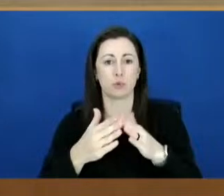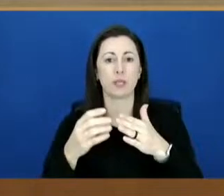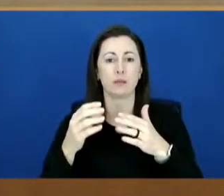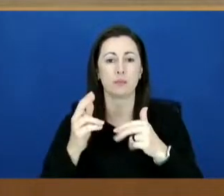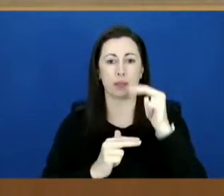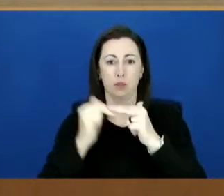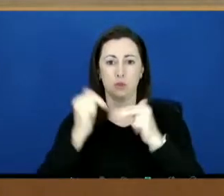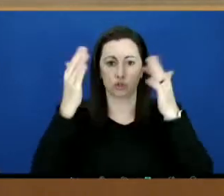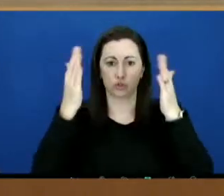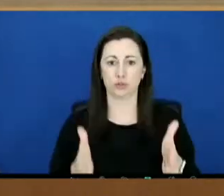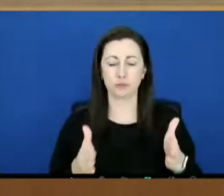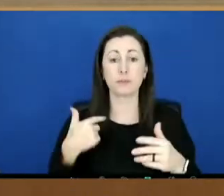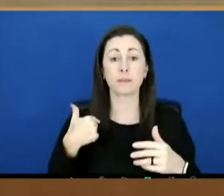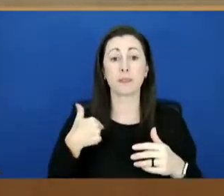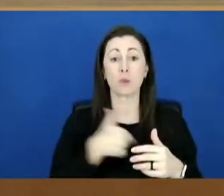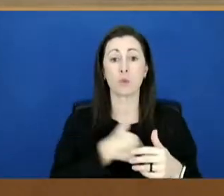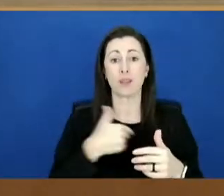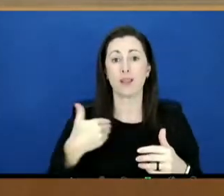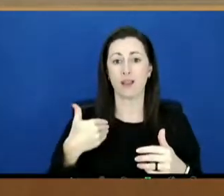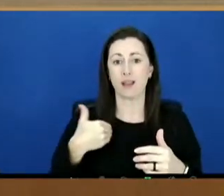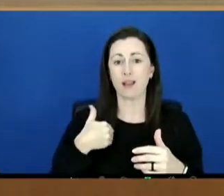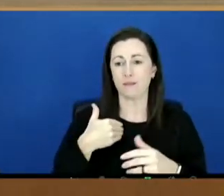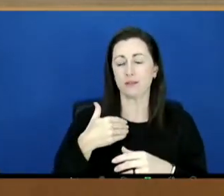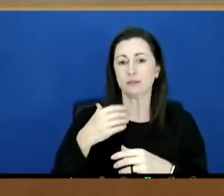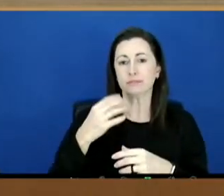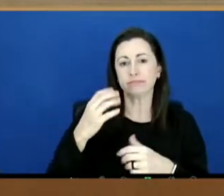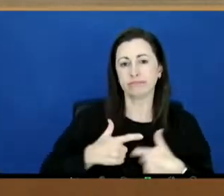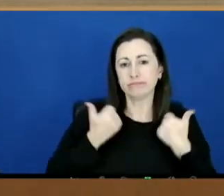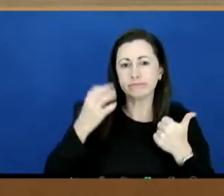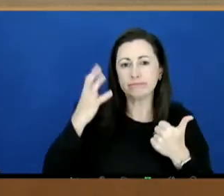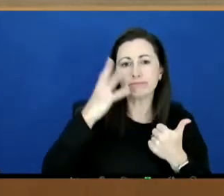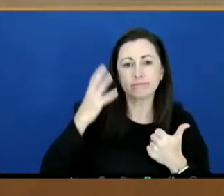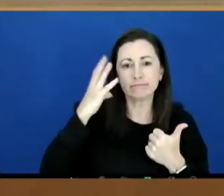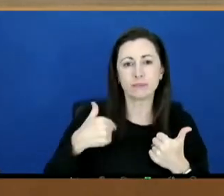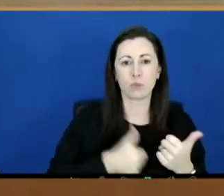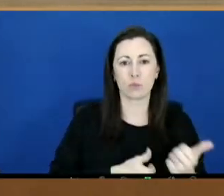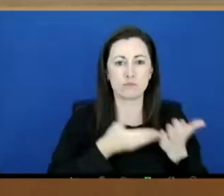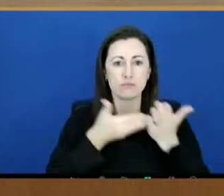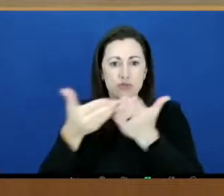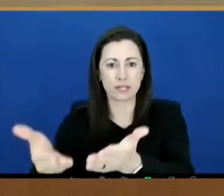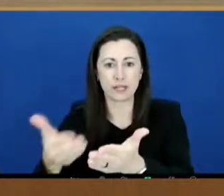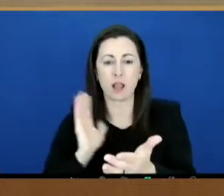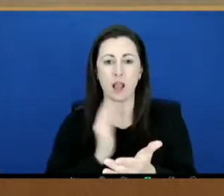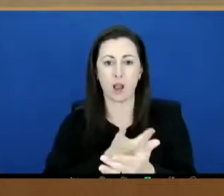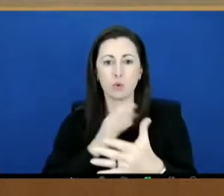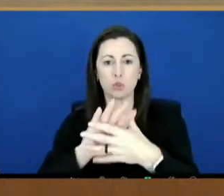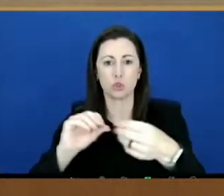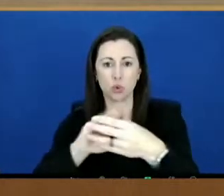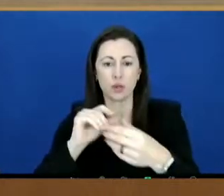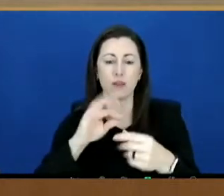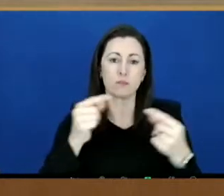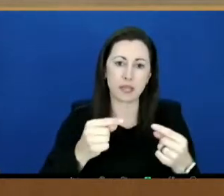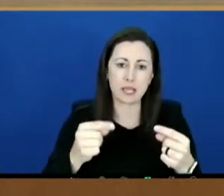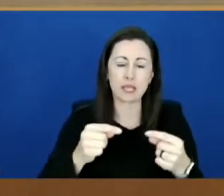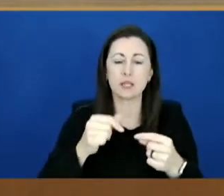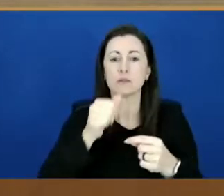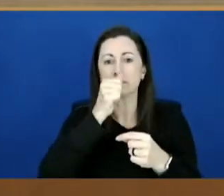LEADERS, AND COMMUNITY BUILDERS.